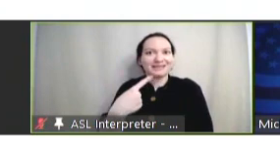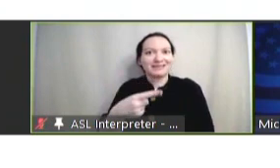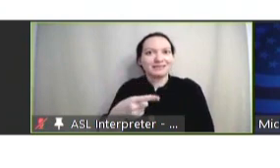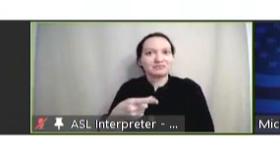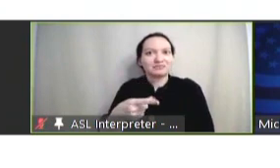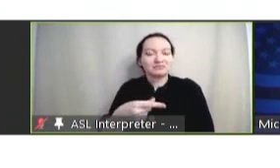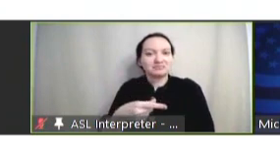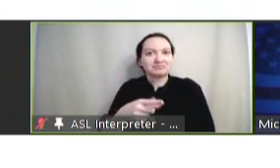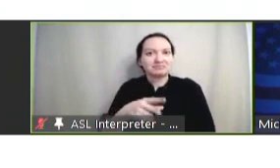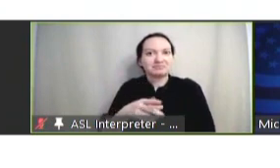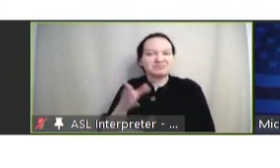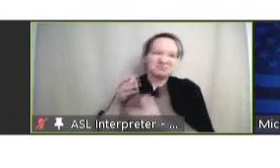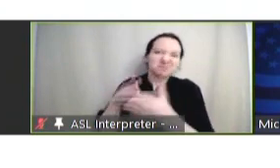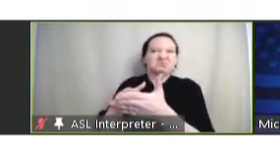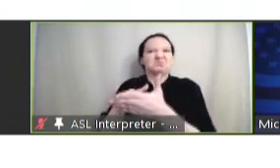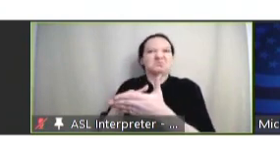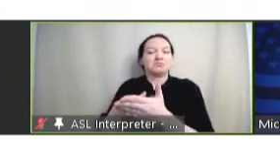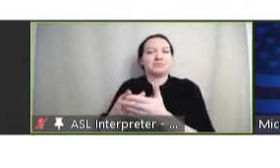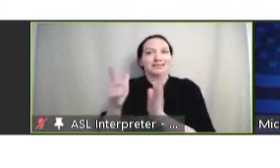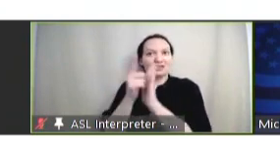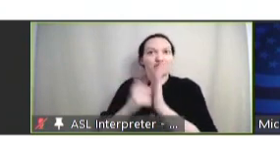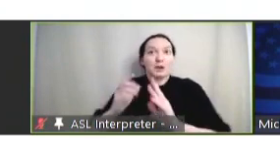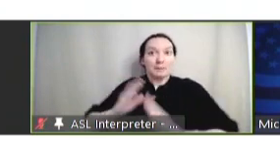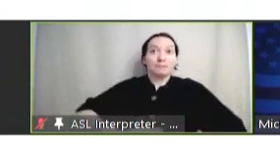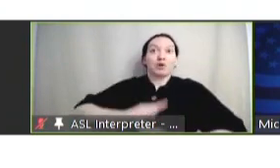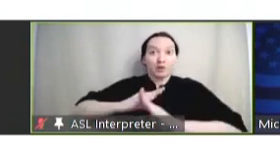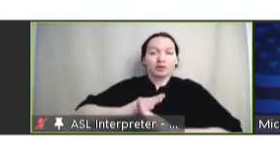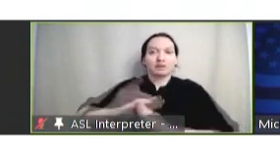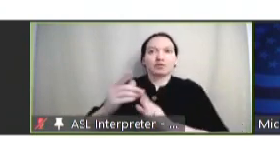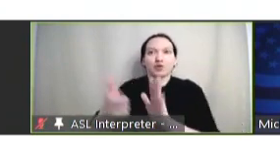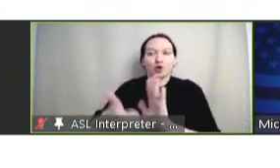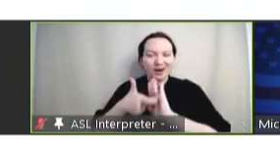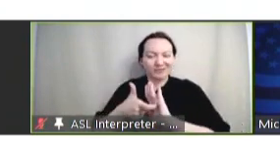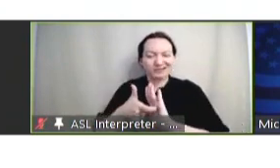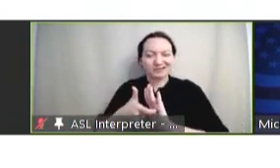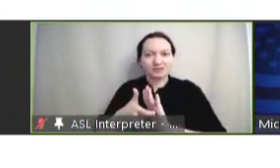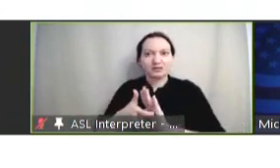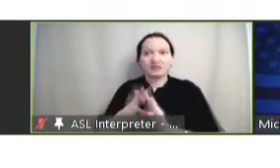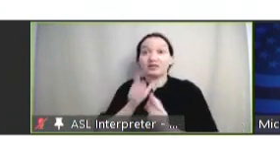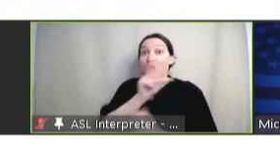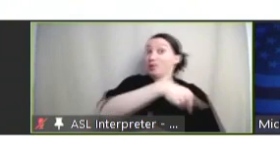legislation prohibiting vaccine requirements which could apply to vaccines beyond COVID. You know,